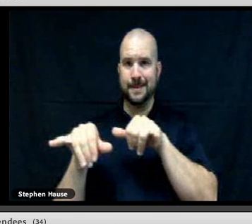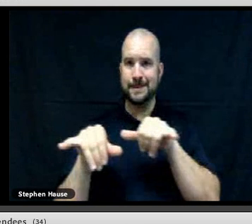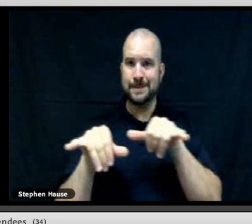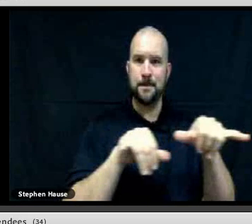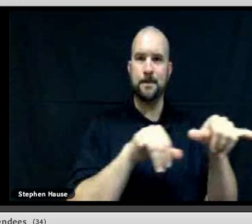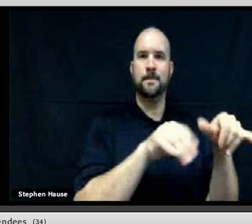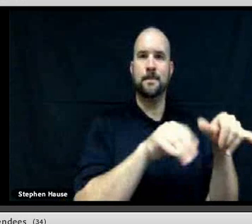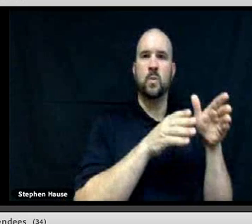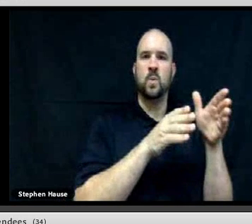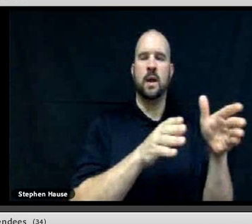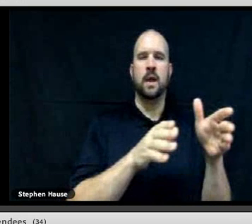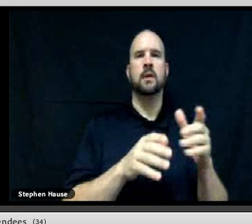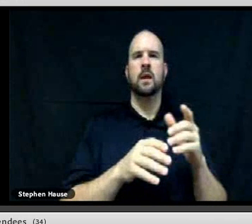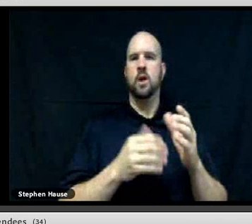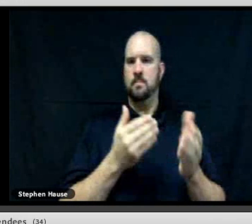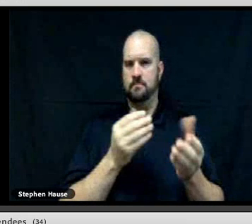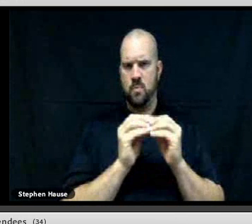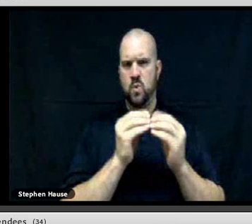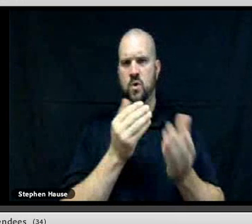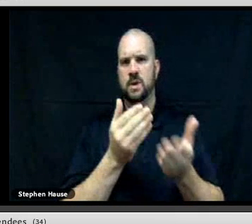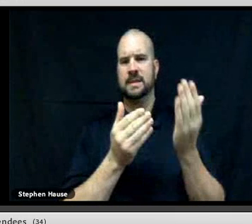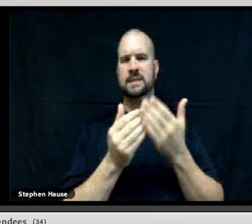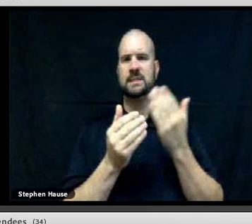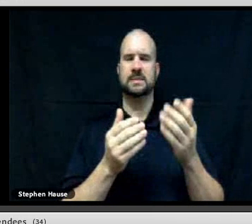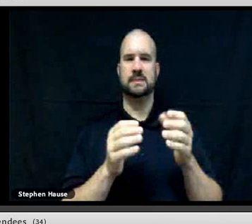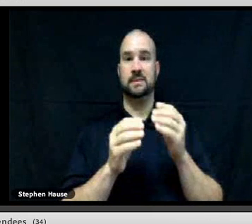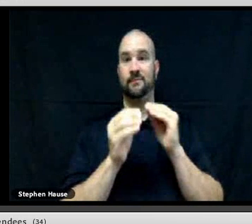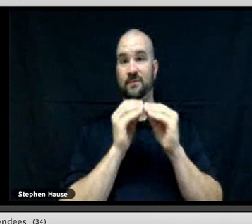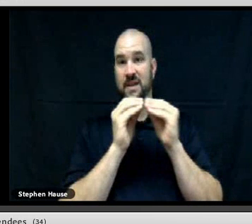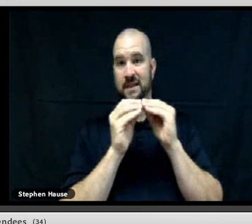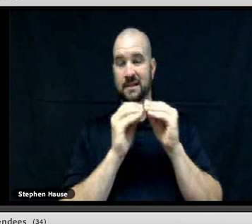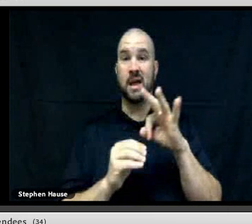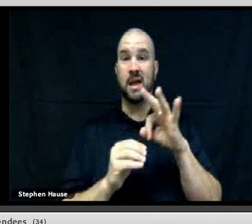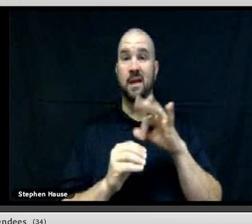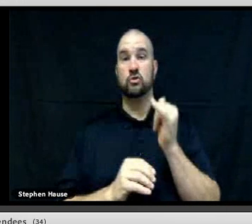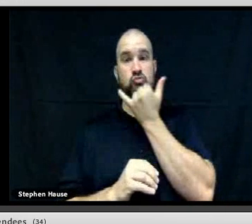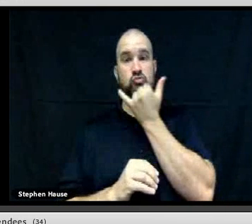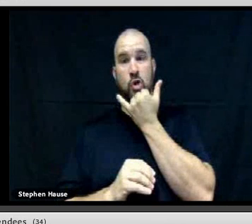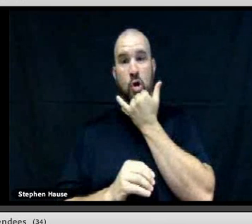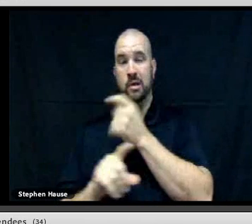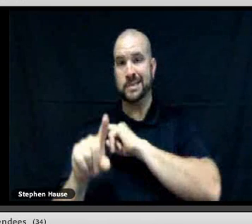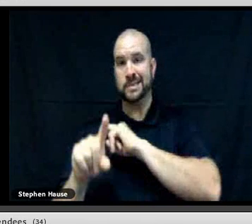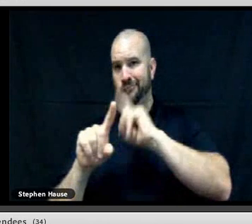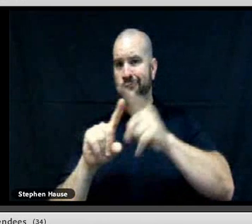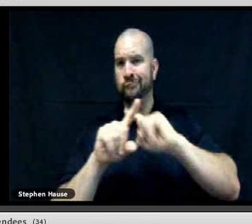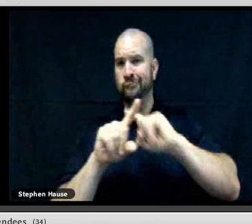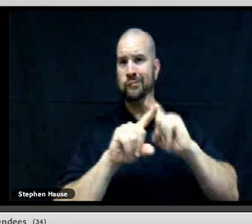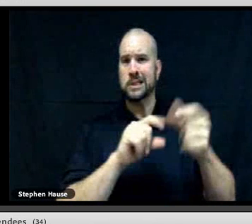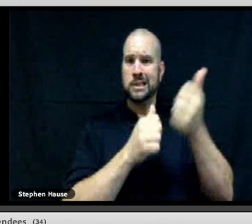1,000 different ways, 1,000 different times. Um, so, uh, when it comes to consistency,